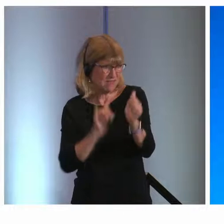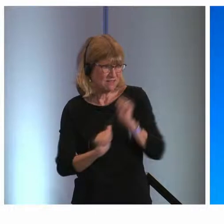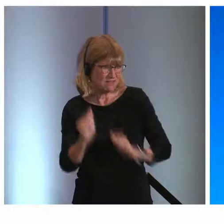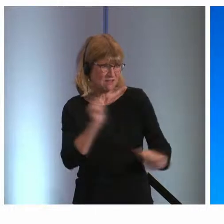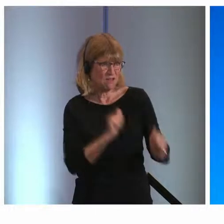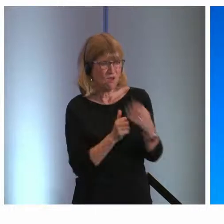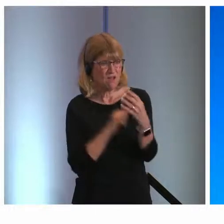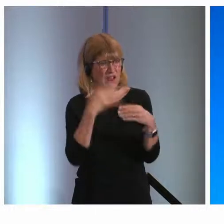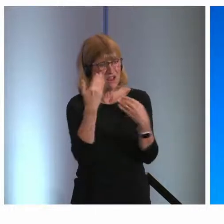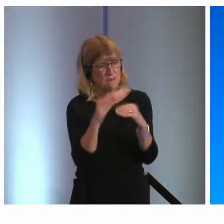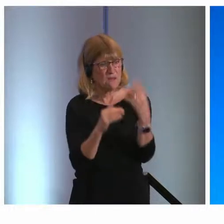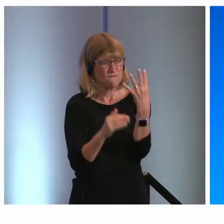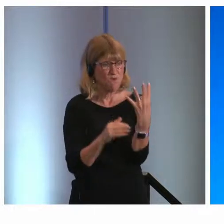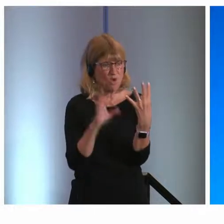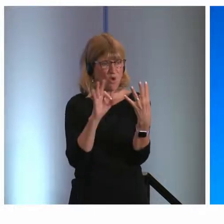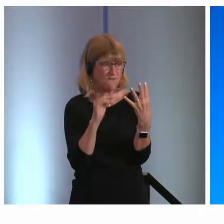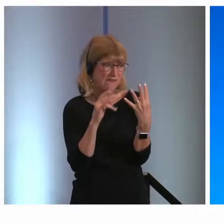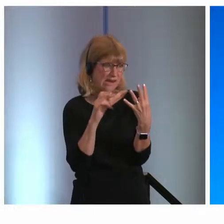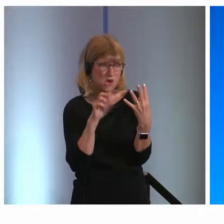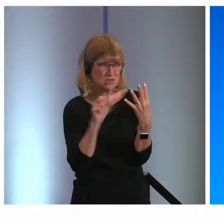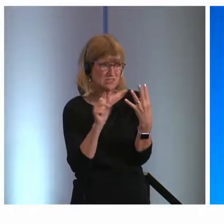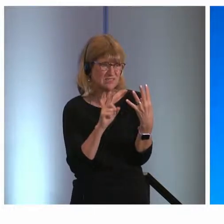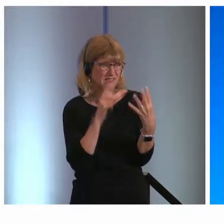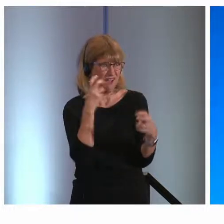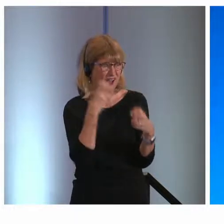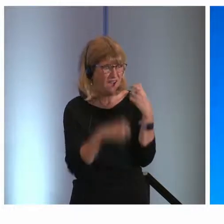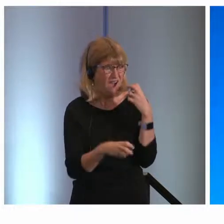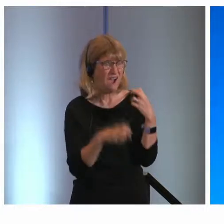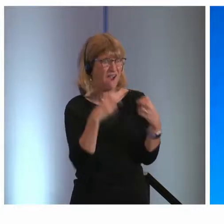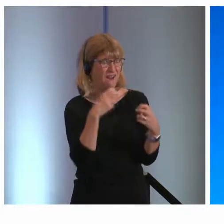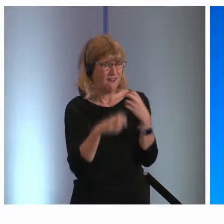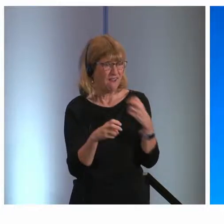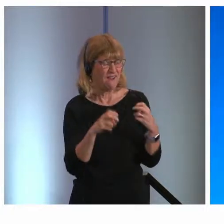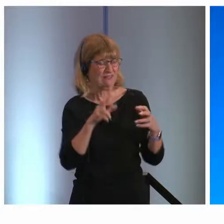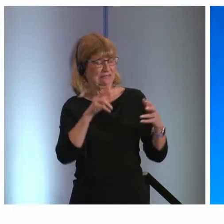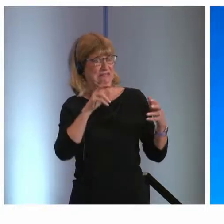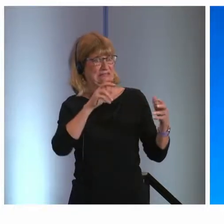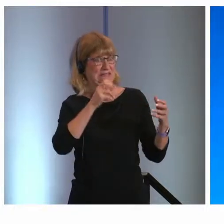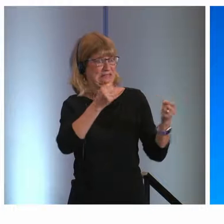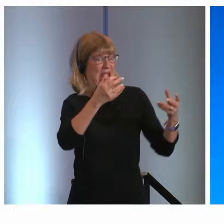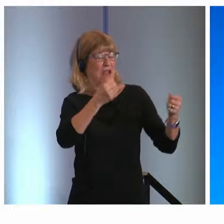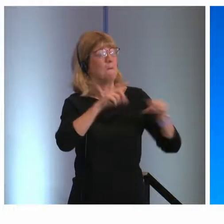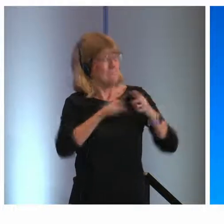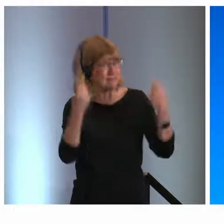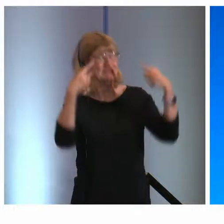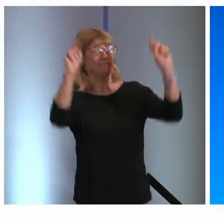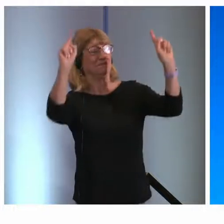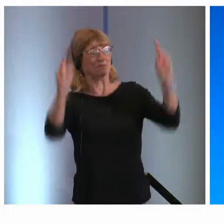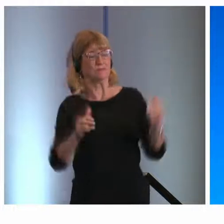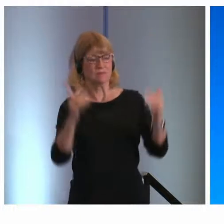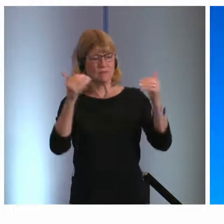and they had smurfing in sign language on the smurf and that's heart because smurfs and cartoon characters only have